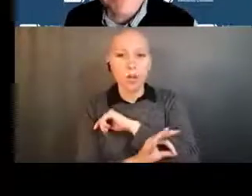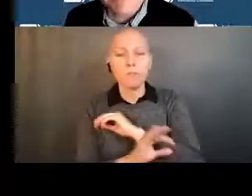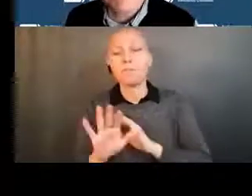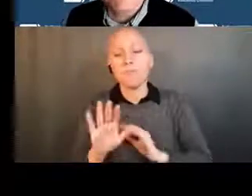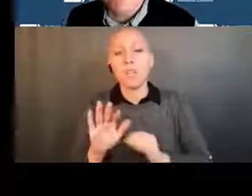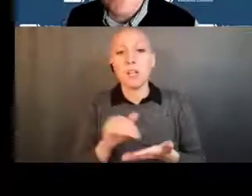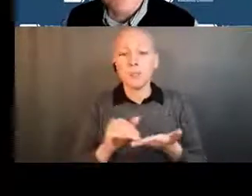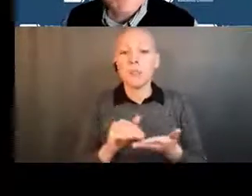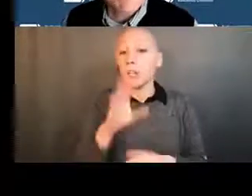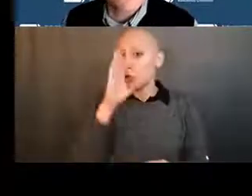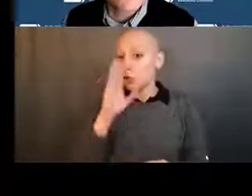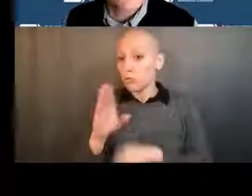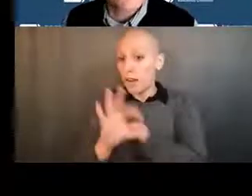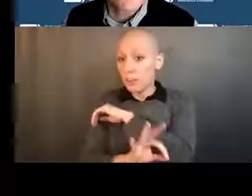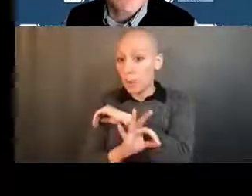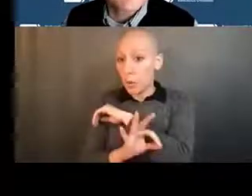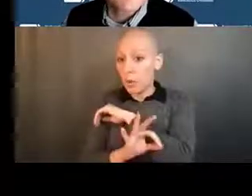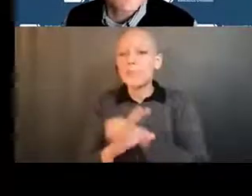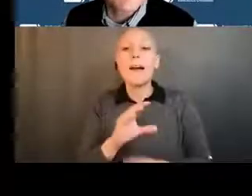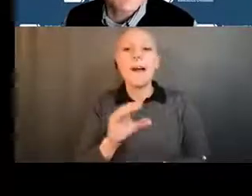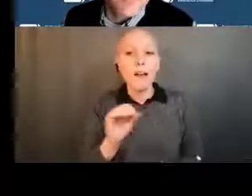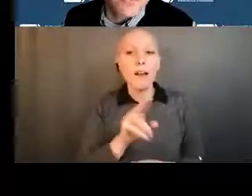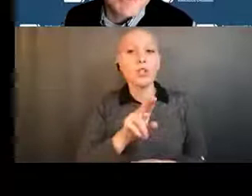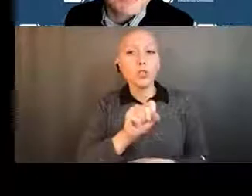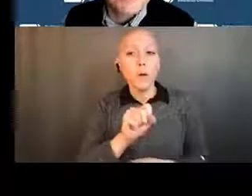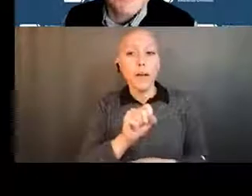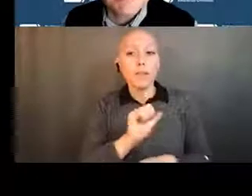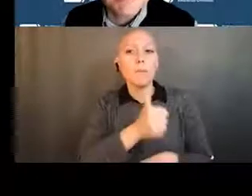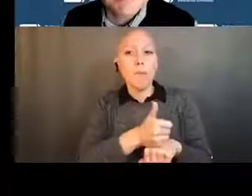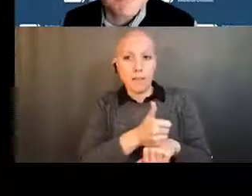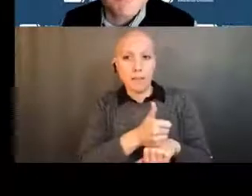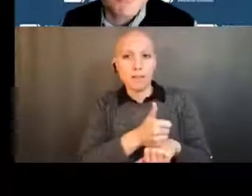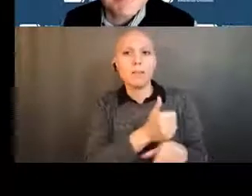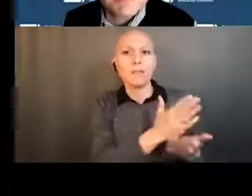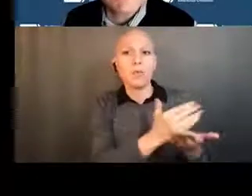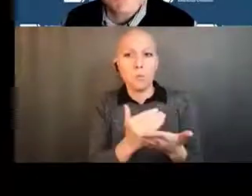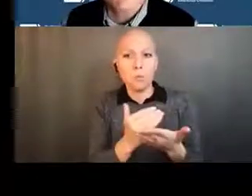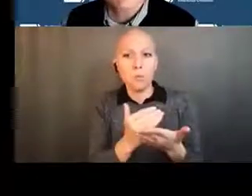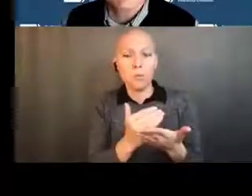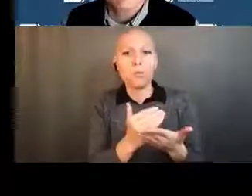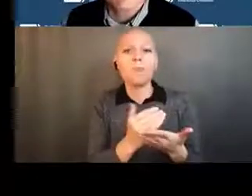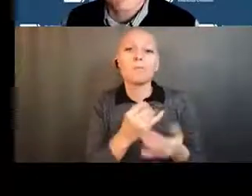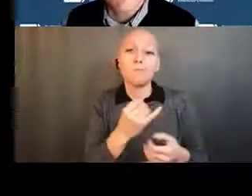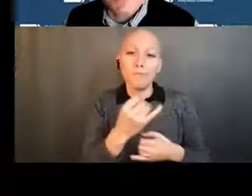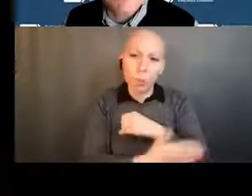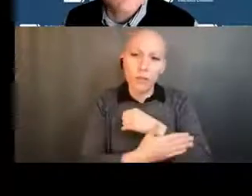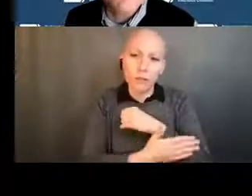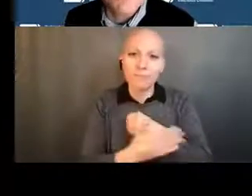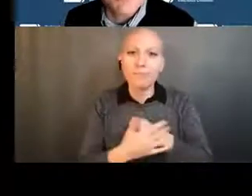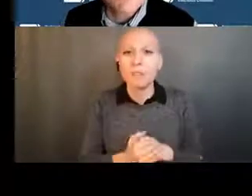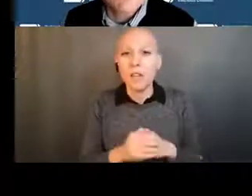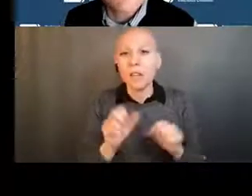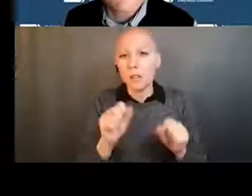and US based awards with foreign components and you can see some of the breakdown here for the past few years.